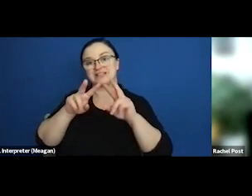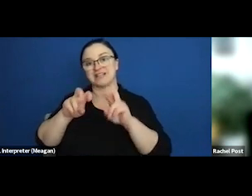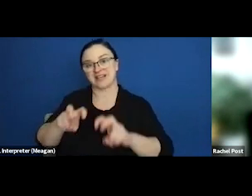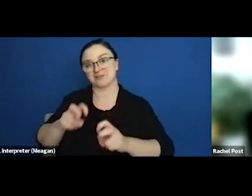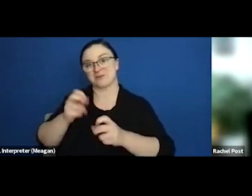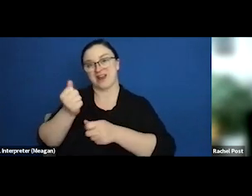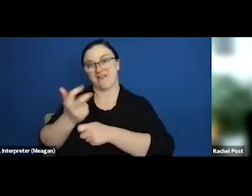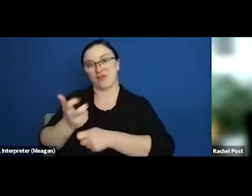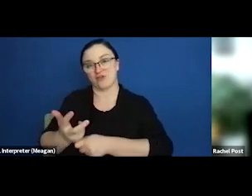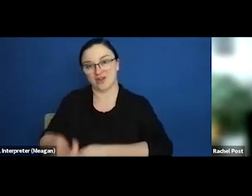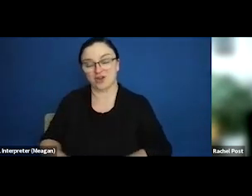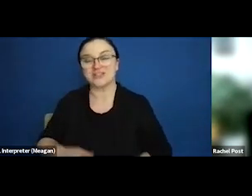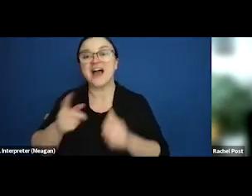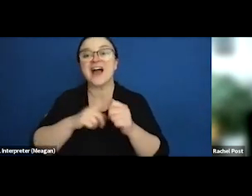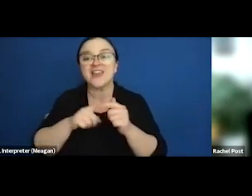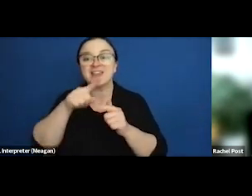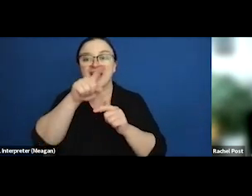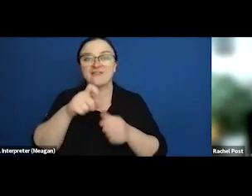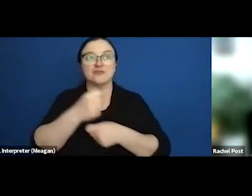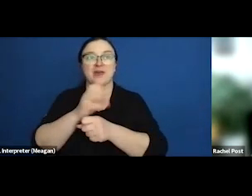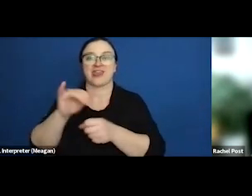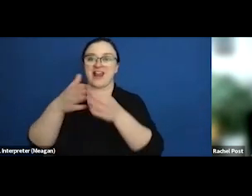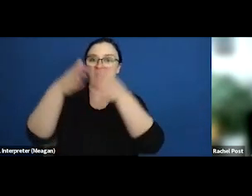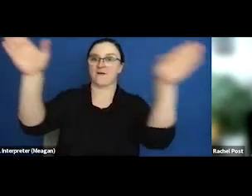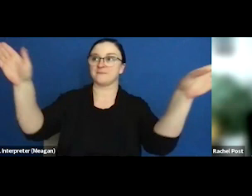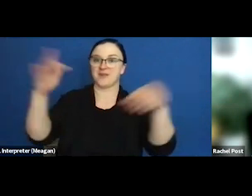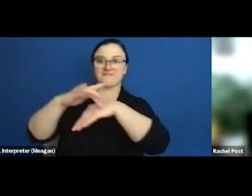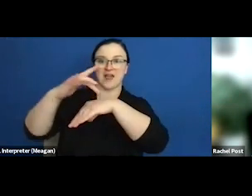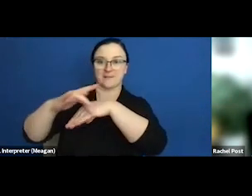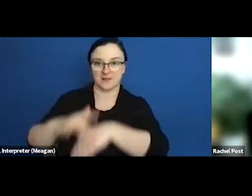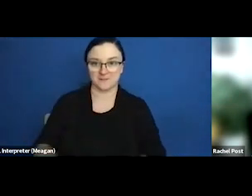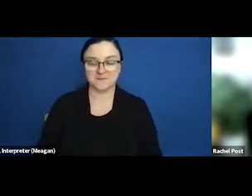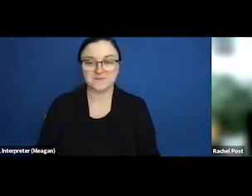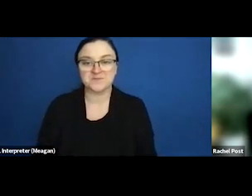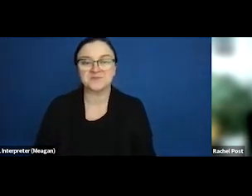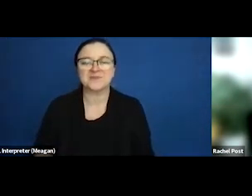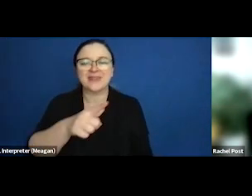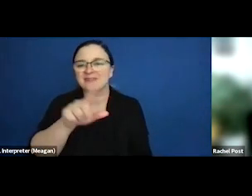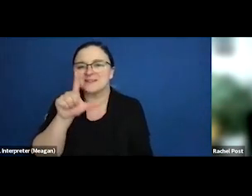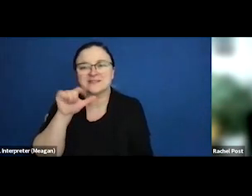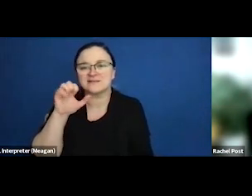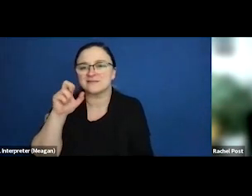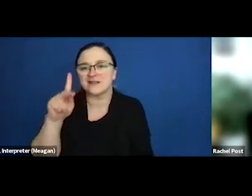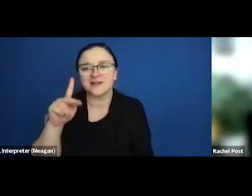And then they also have to make that widely available. And while this link here doesn't give you a nice,